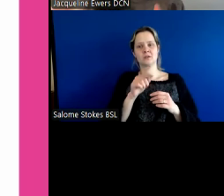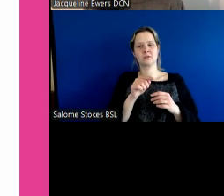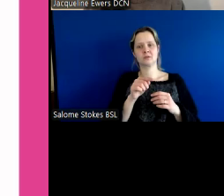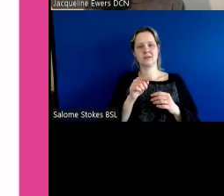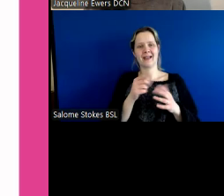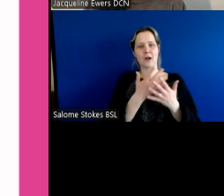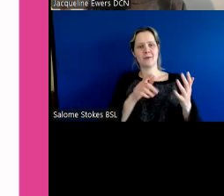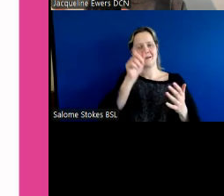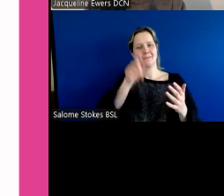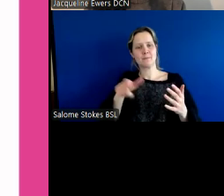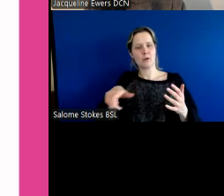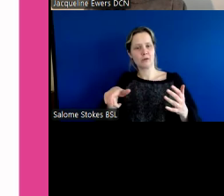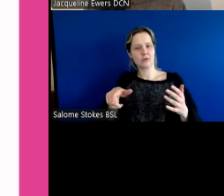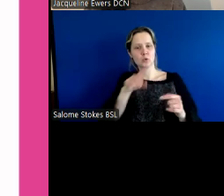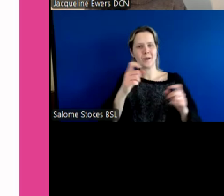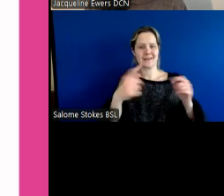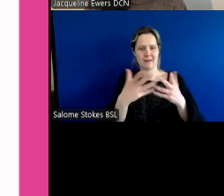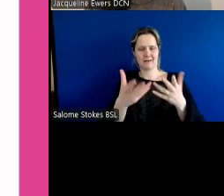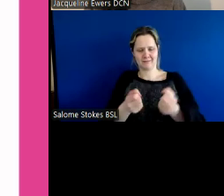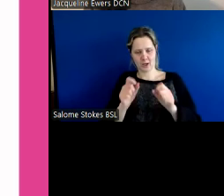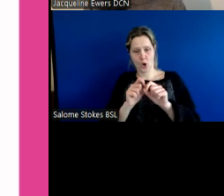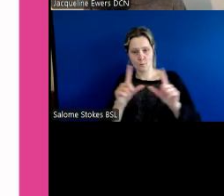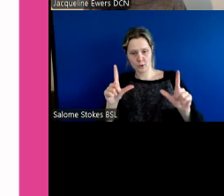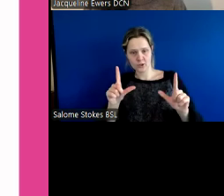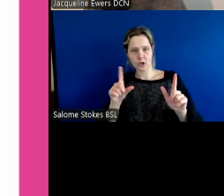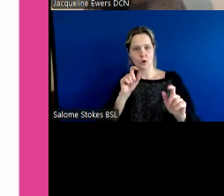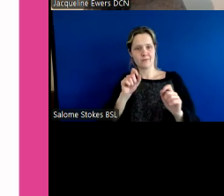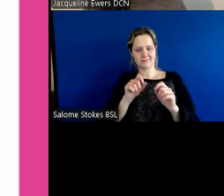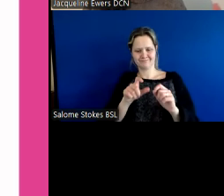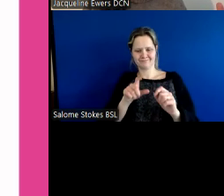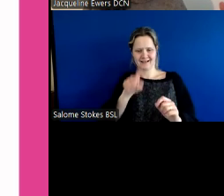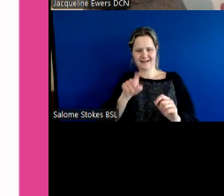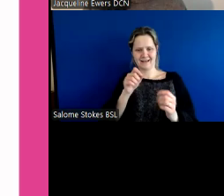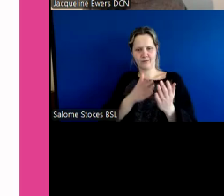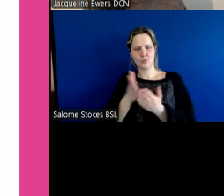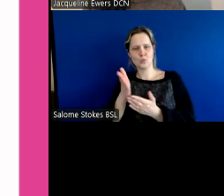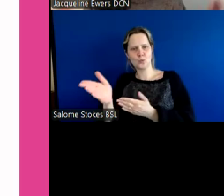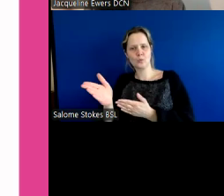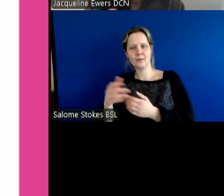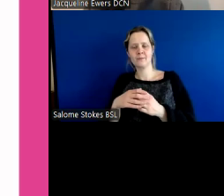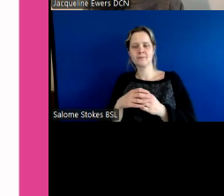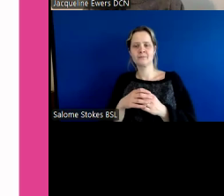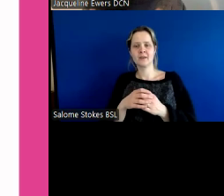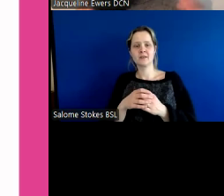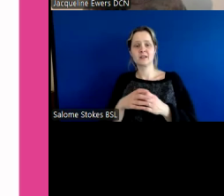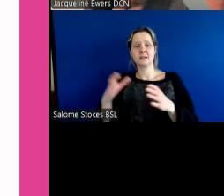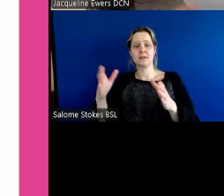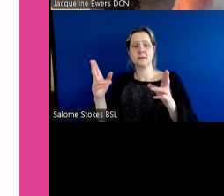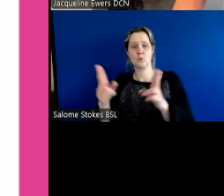or clicking through on your email list will be a smaller percentage if you have